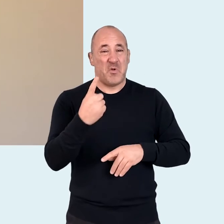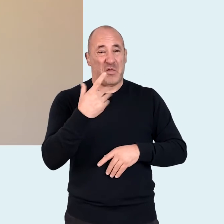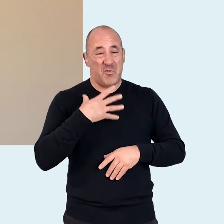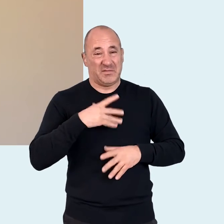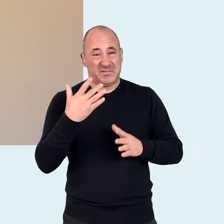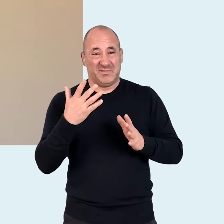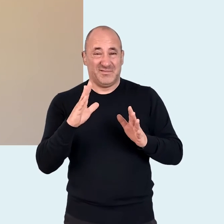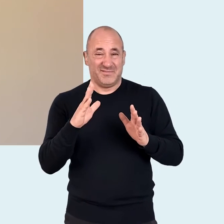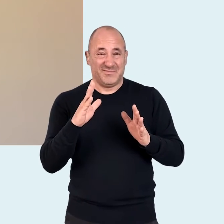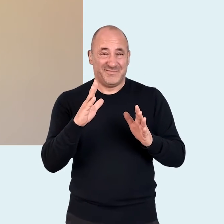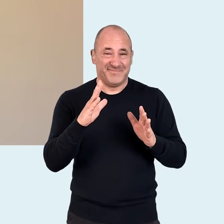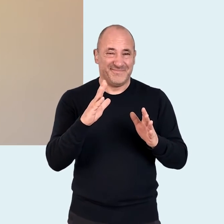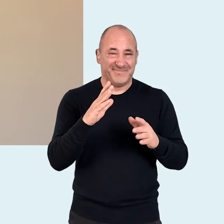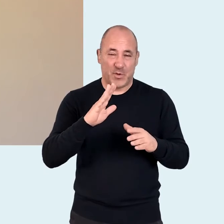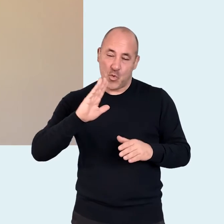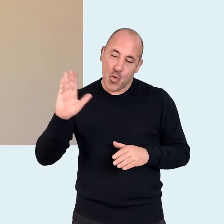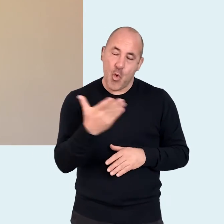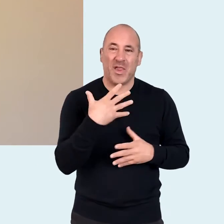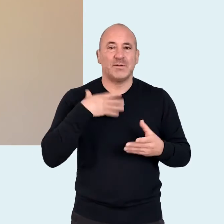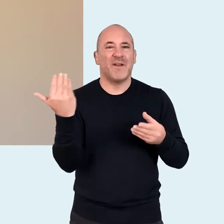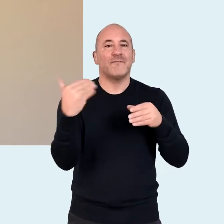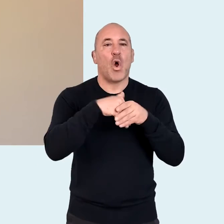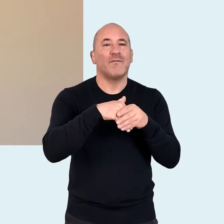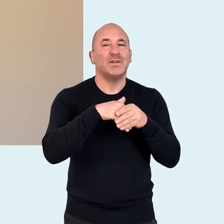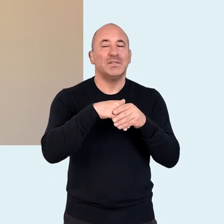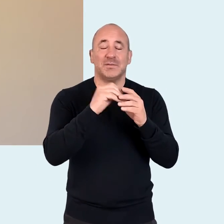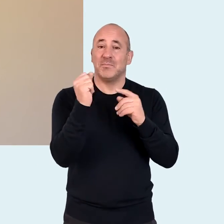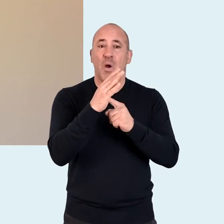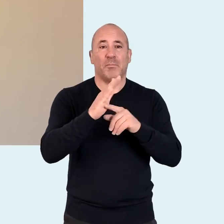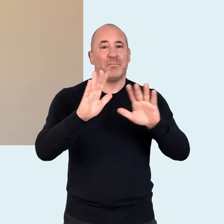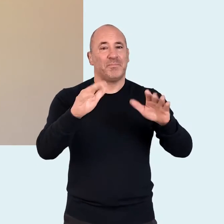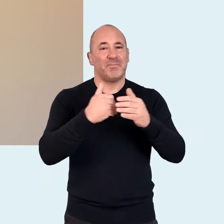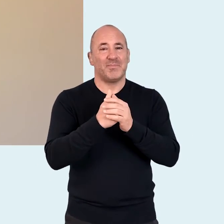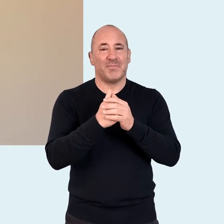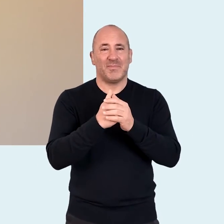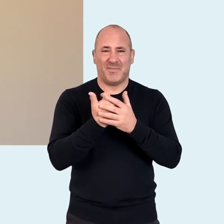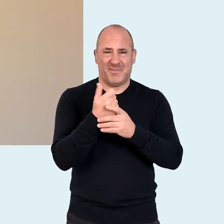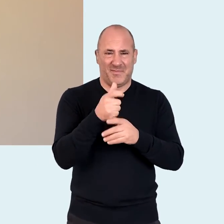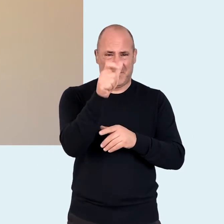The only other thing that I would add is bring everybody on board. It's absolutely key. It's